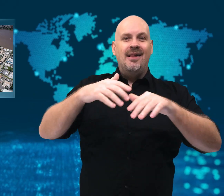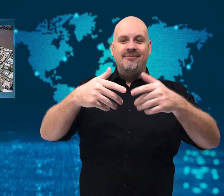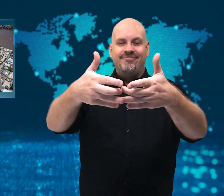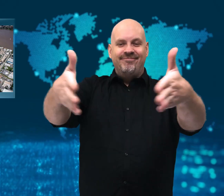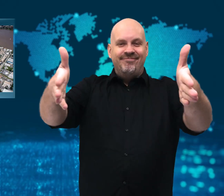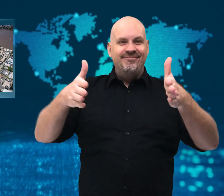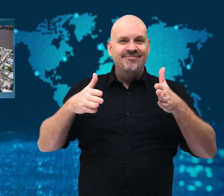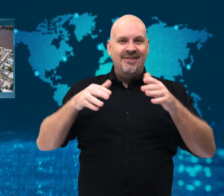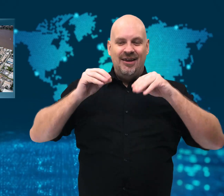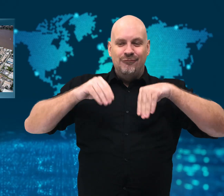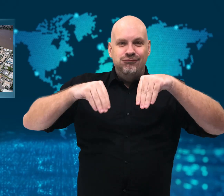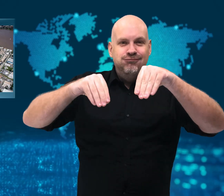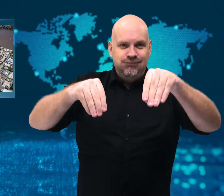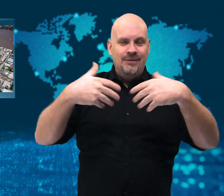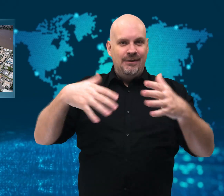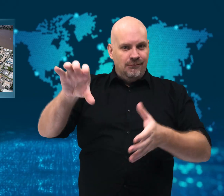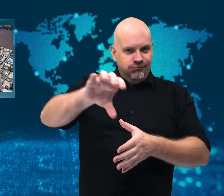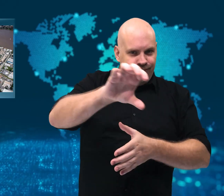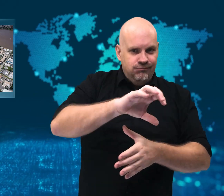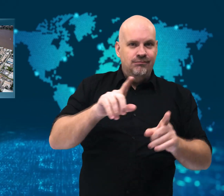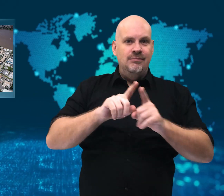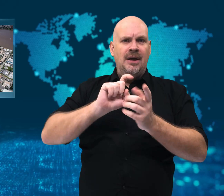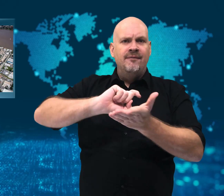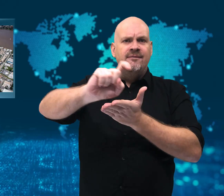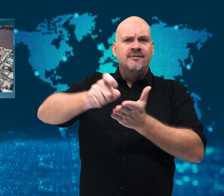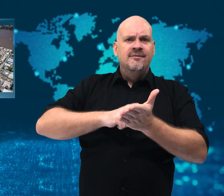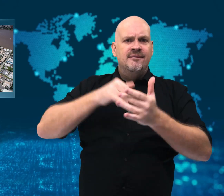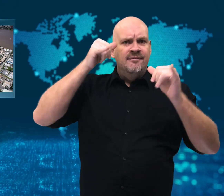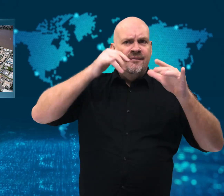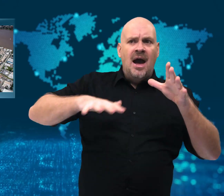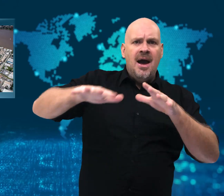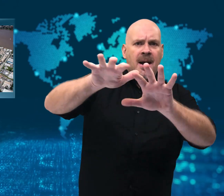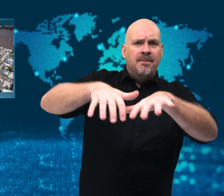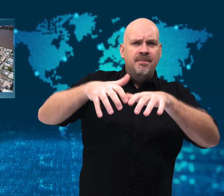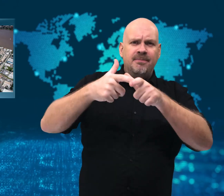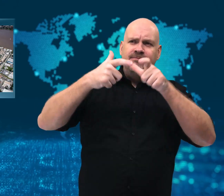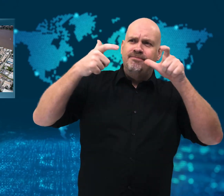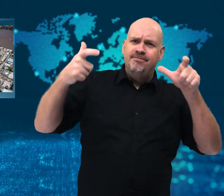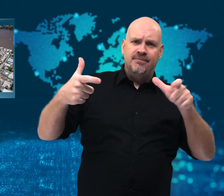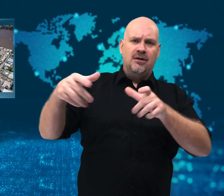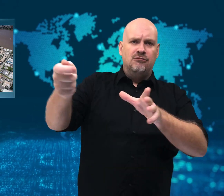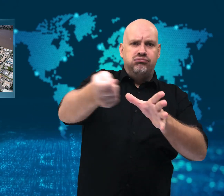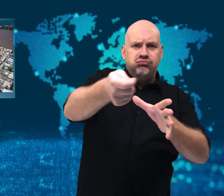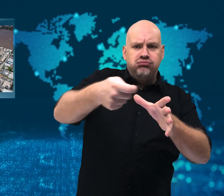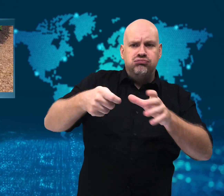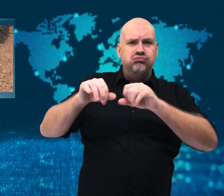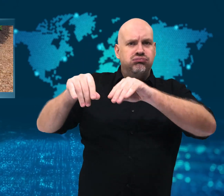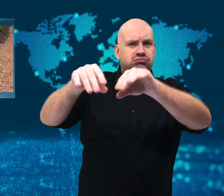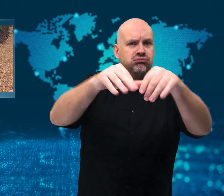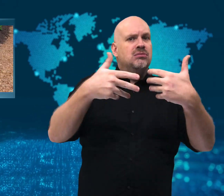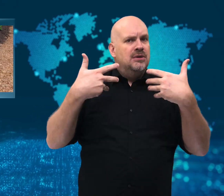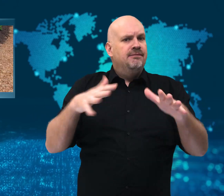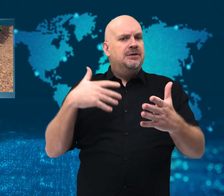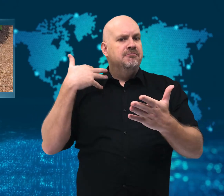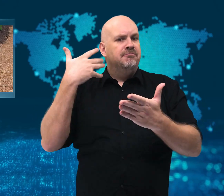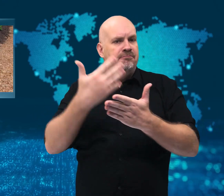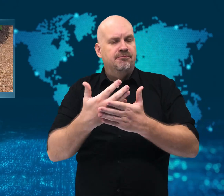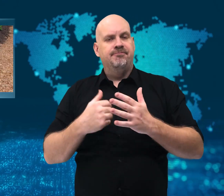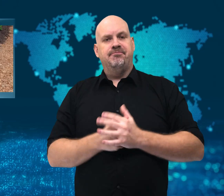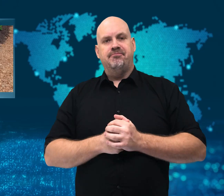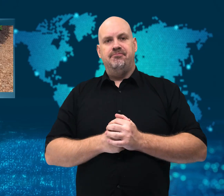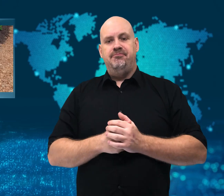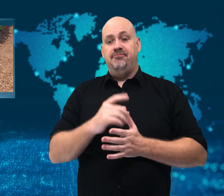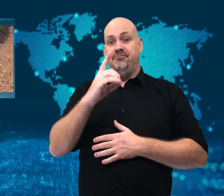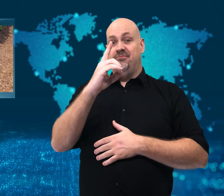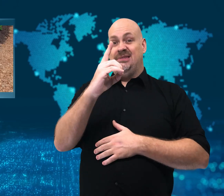It has been added to community gardens and large farms.